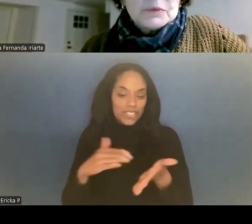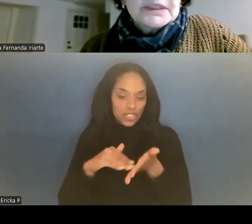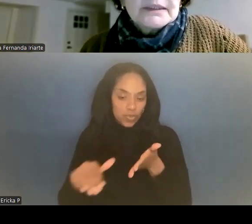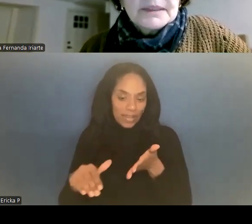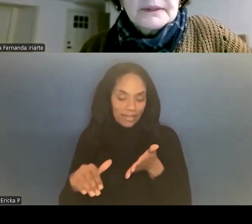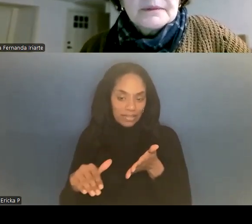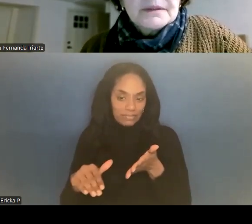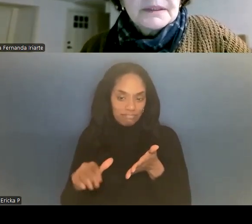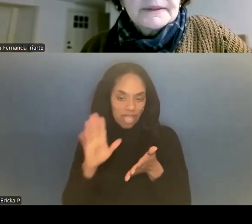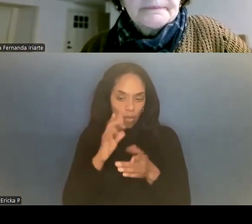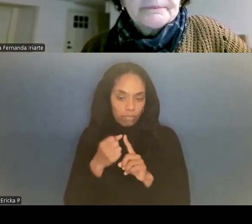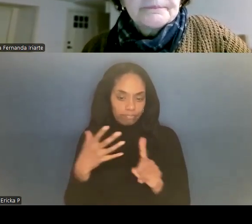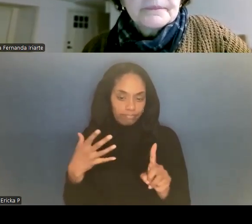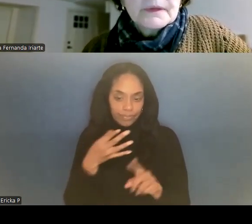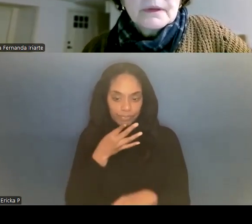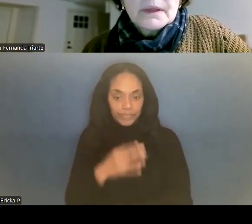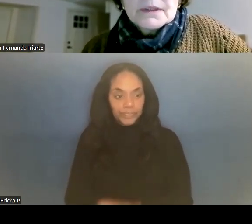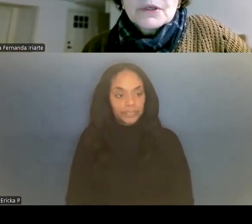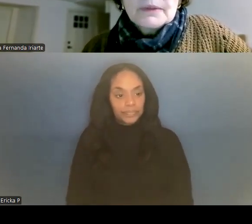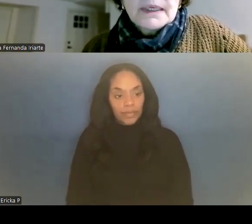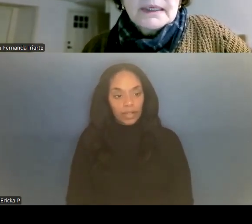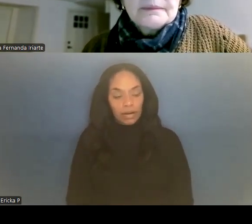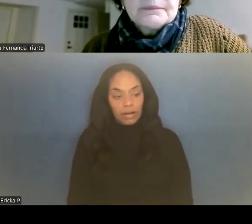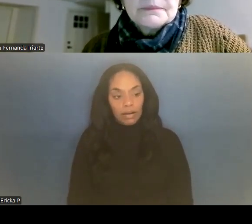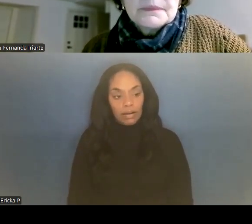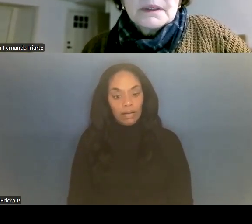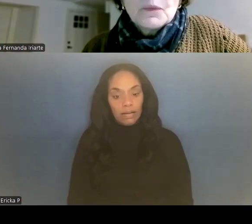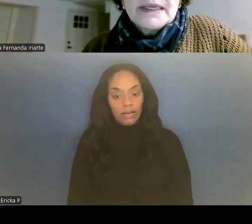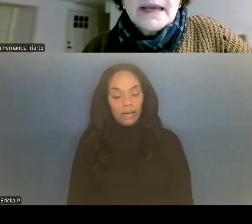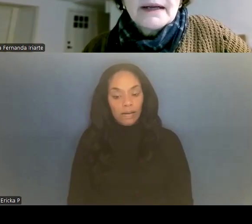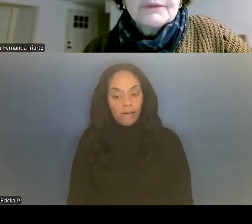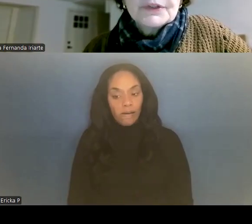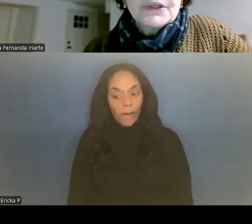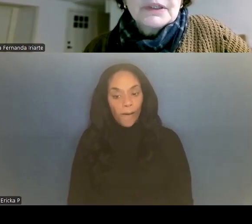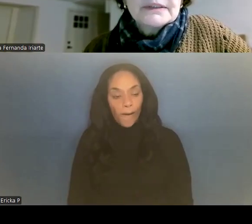We'll talk about them in a minute. So, we have what are called